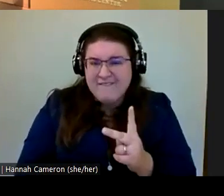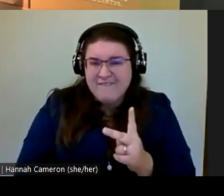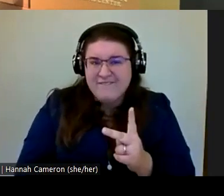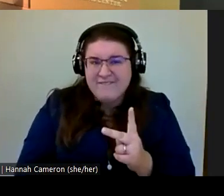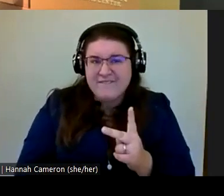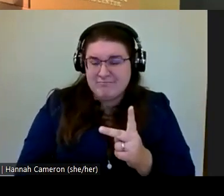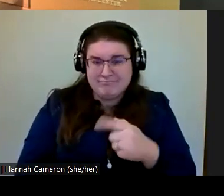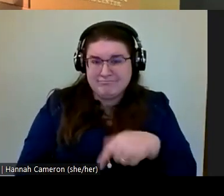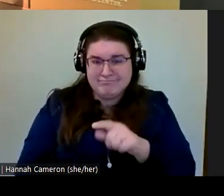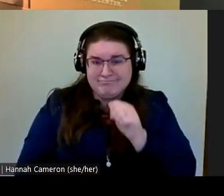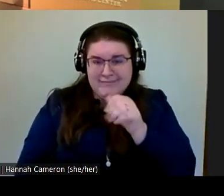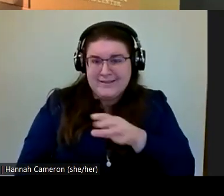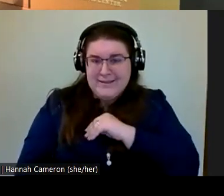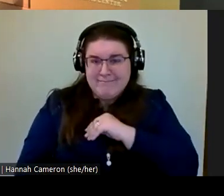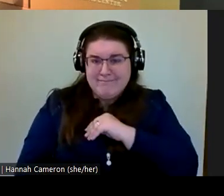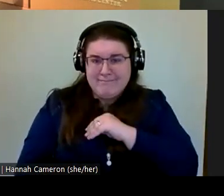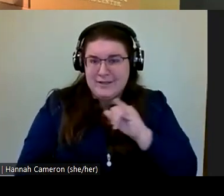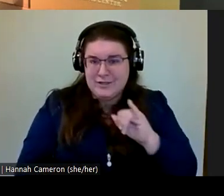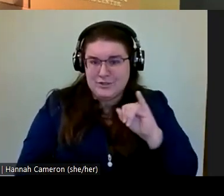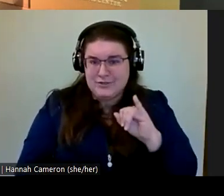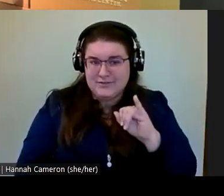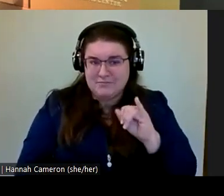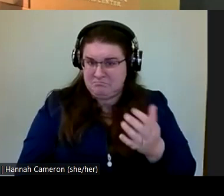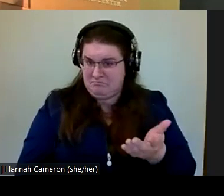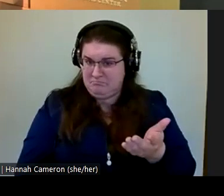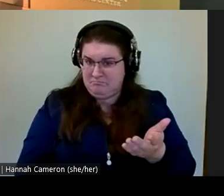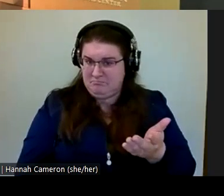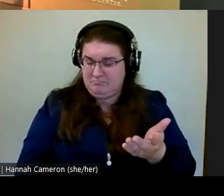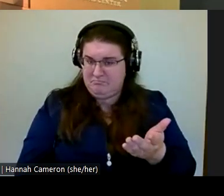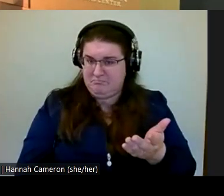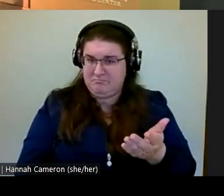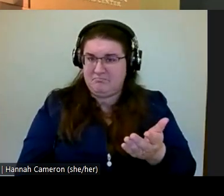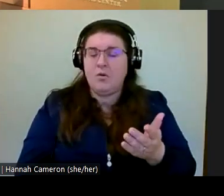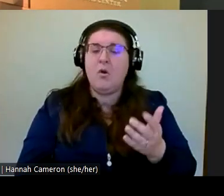be taking Insurance how do we feel about that and even if you do take insurance it takes a long time